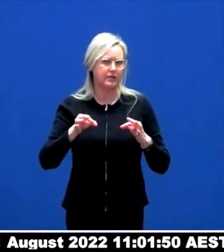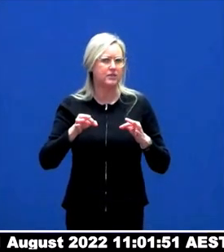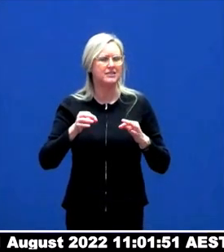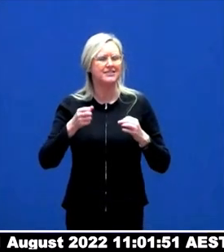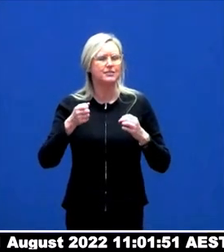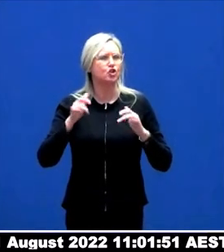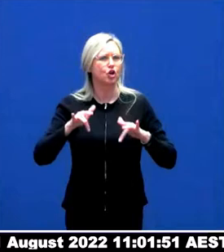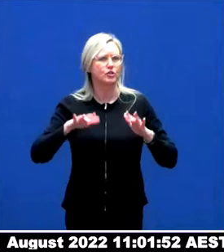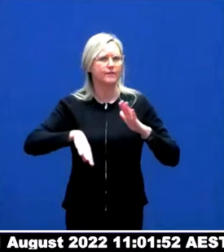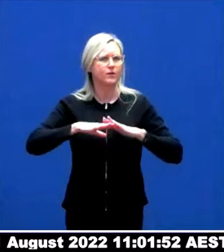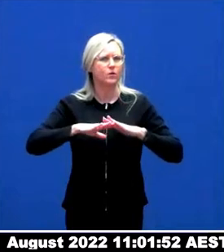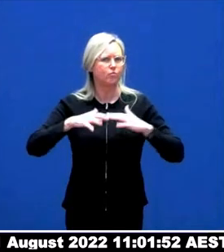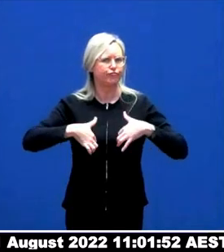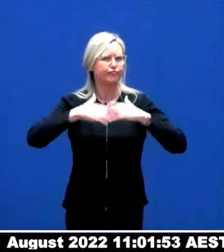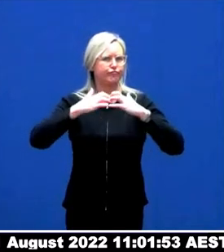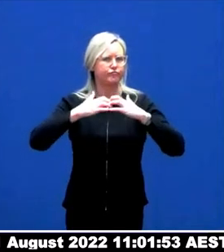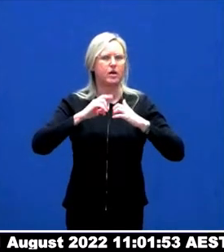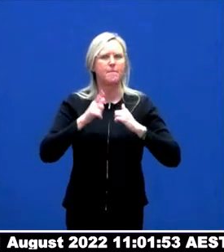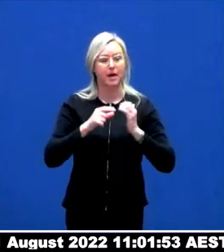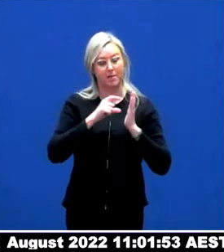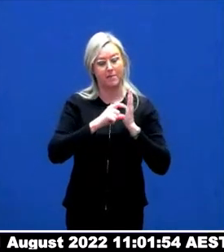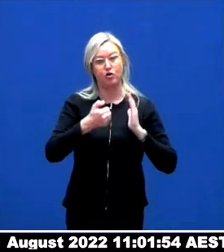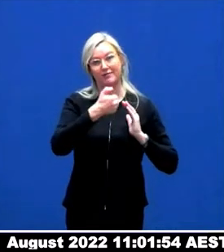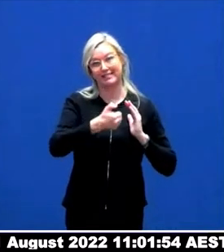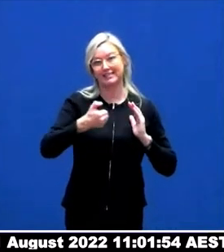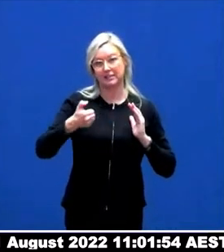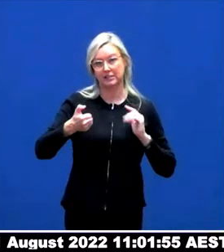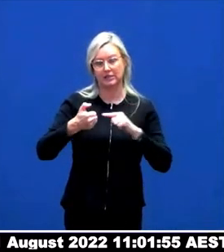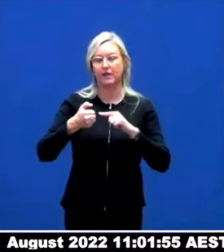But the reference there at 66 is taken straight out of the election commitment made